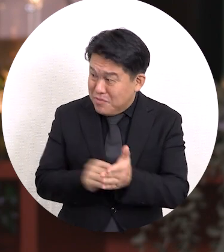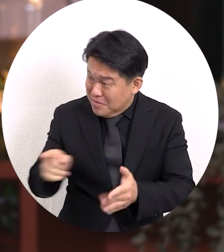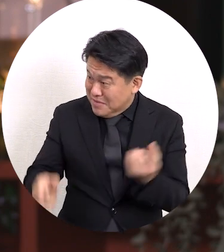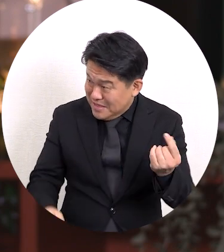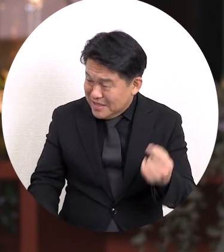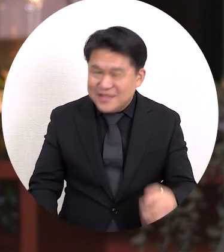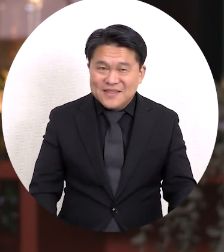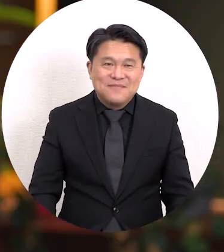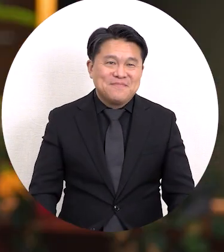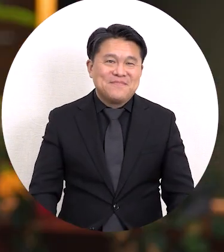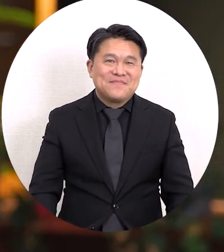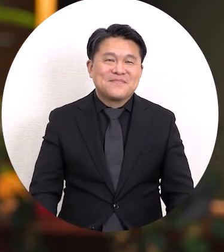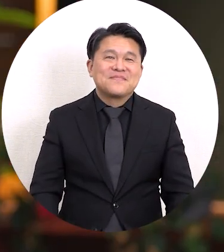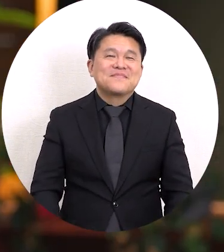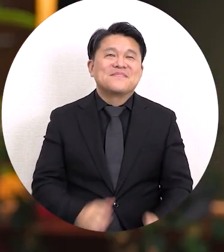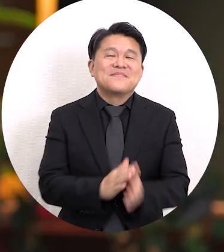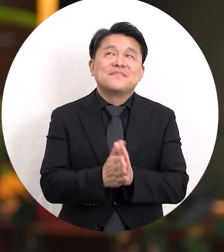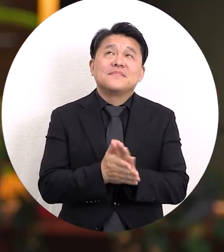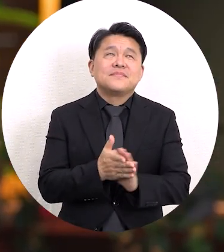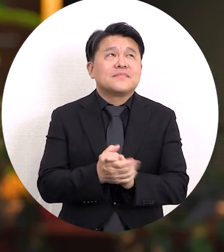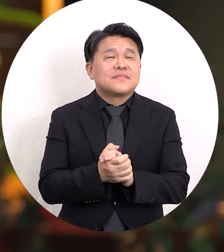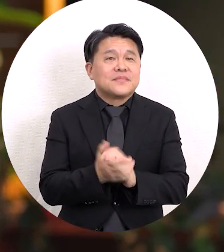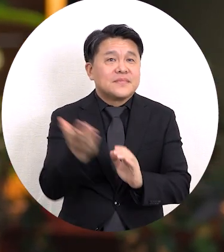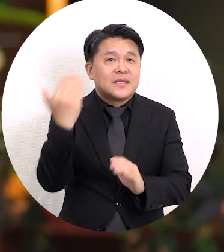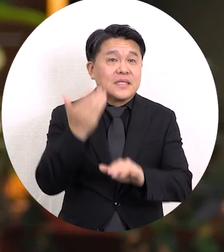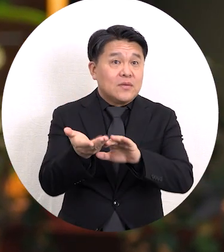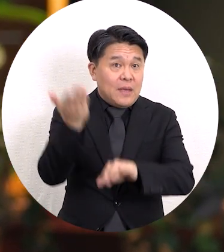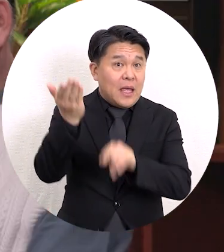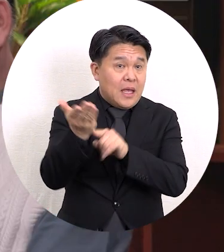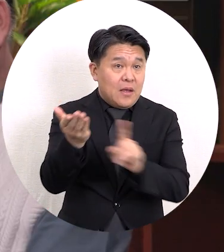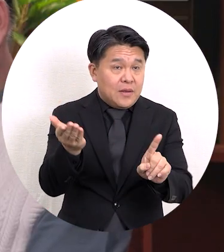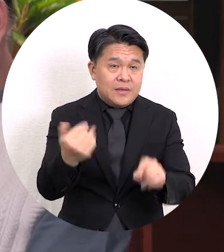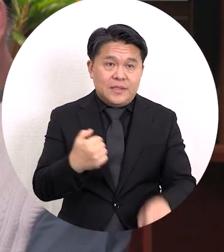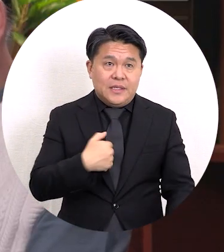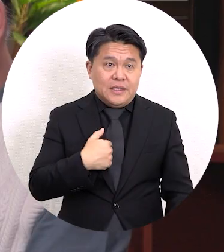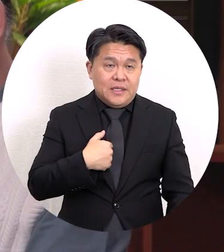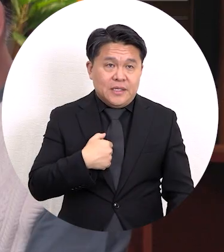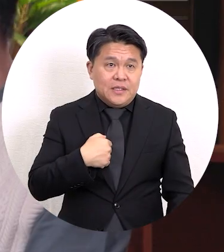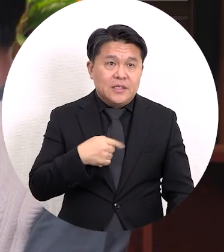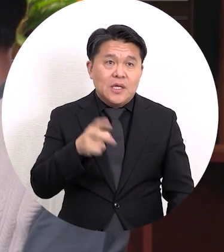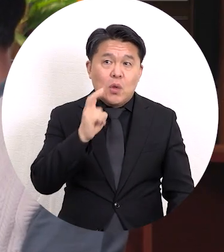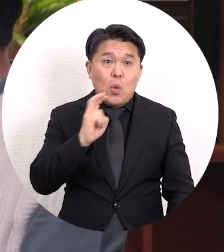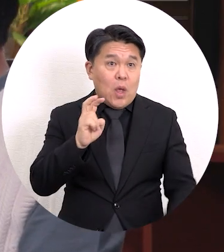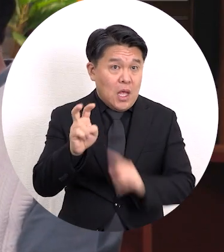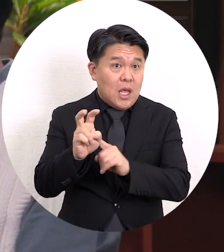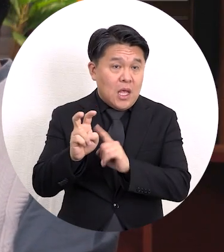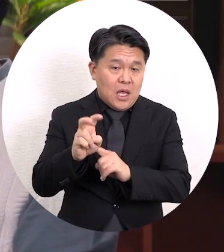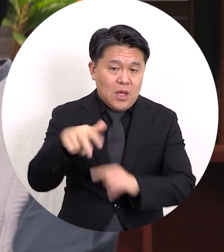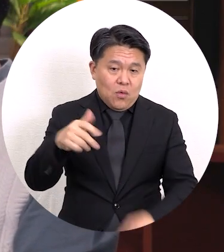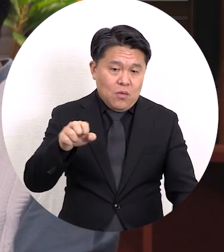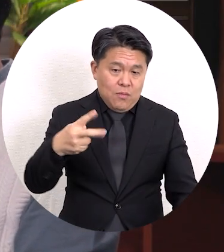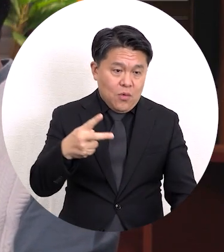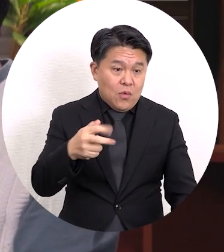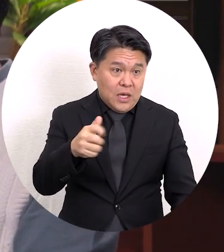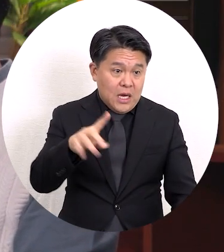So, that senior told me to listen to the Jongmyo Jeryeak